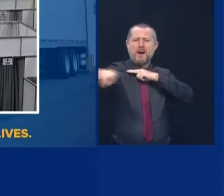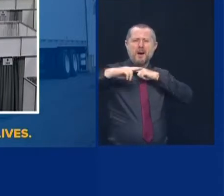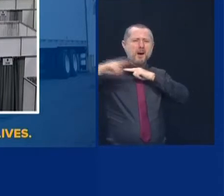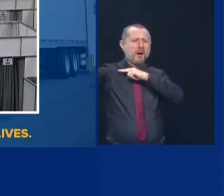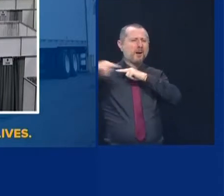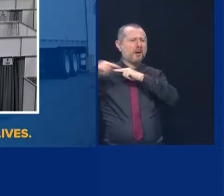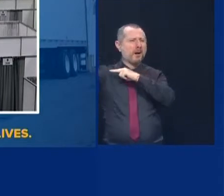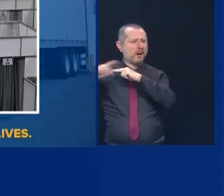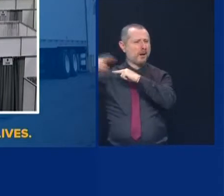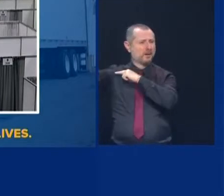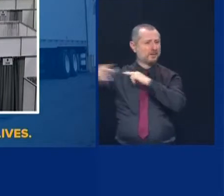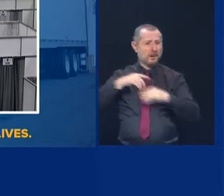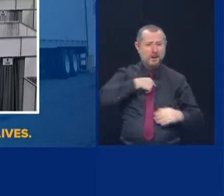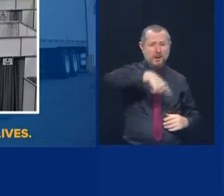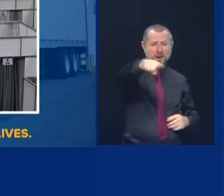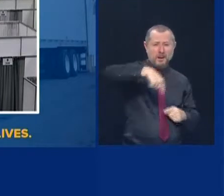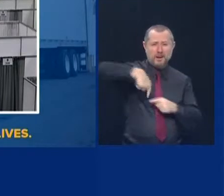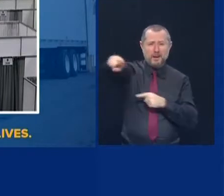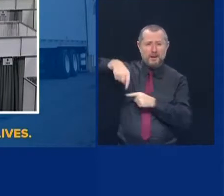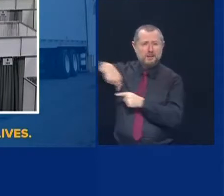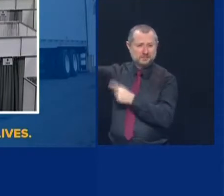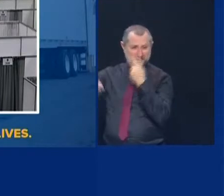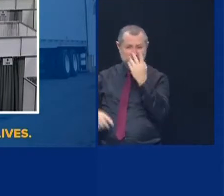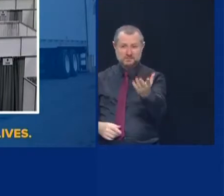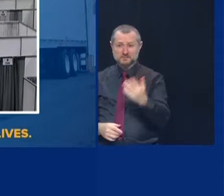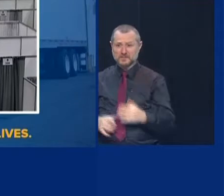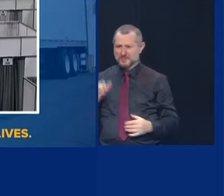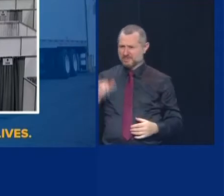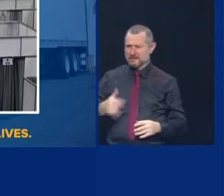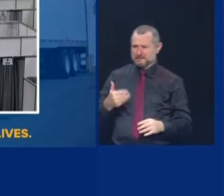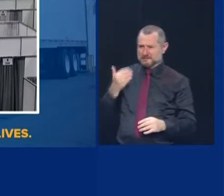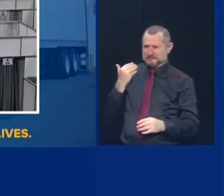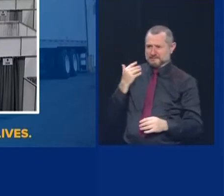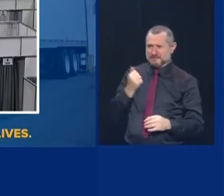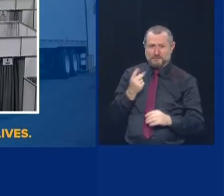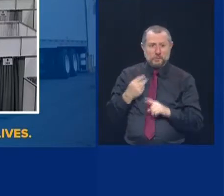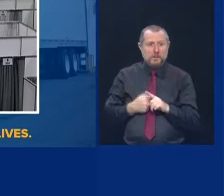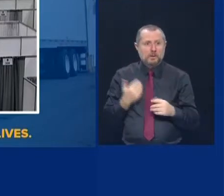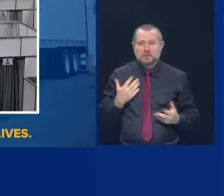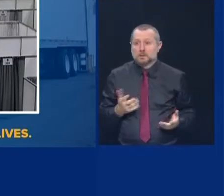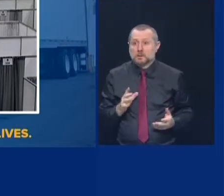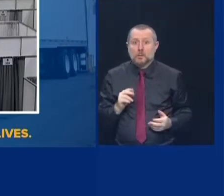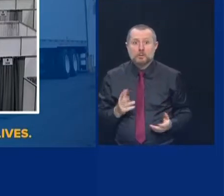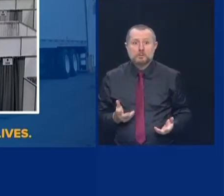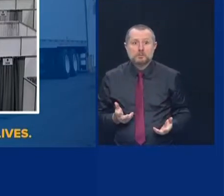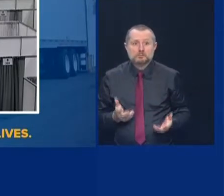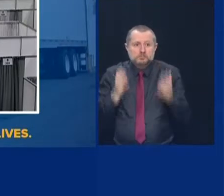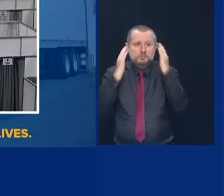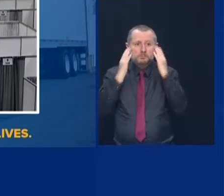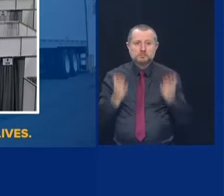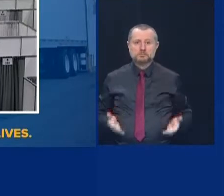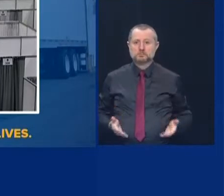SCIENCE FICTION MOVIE. HUNDREDS OF COTS LINED UP, ONE AFTER THE OTHER AFTER THE OTHER.